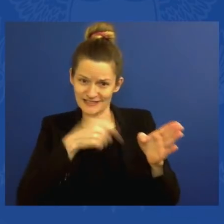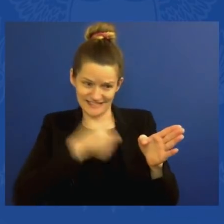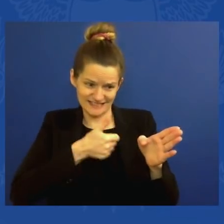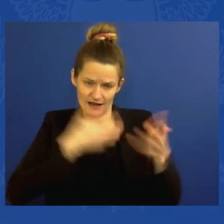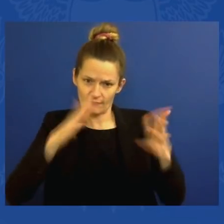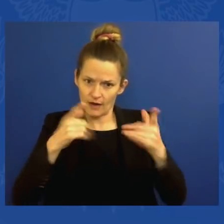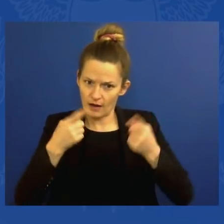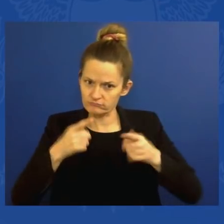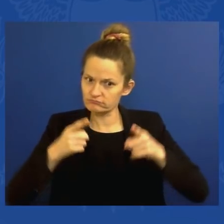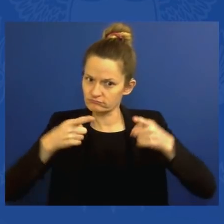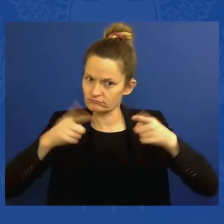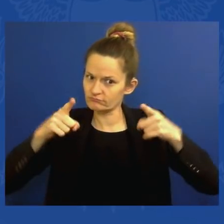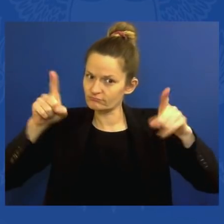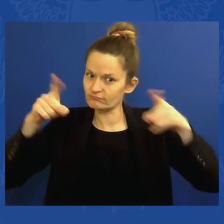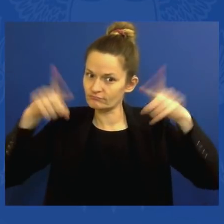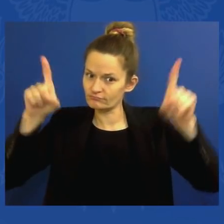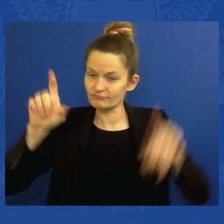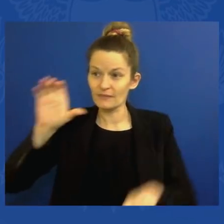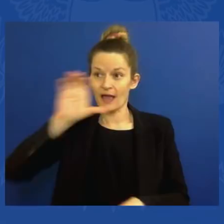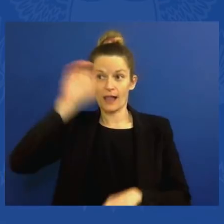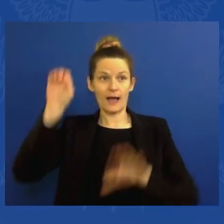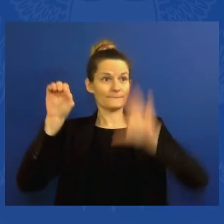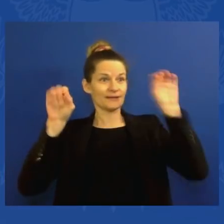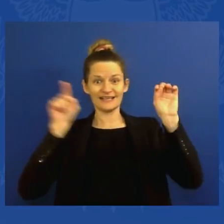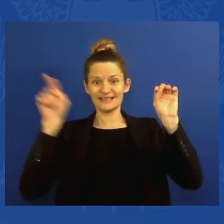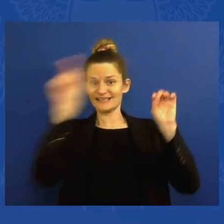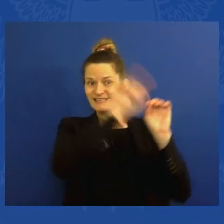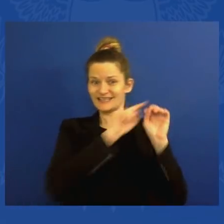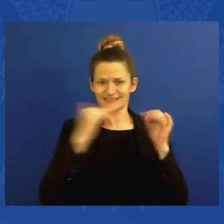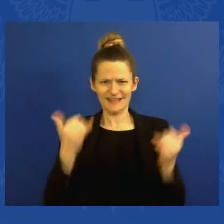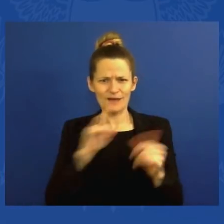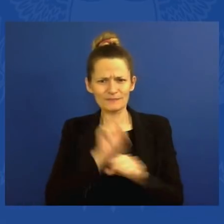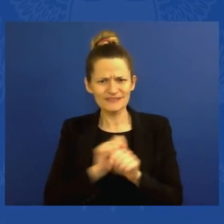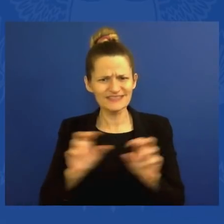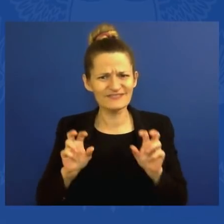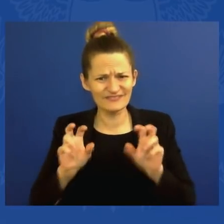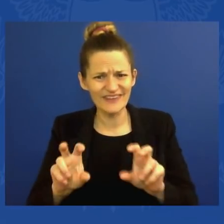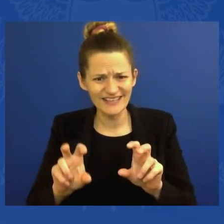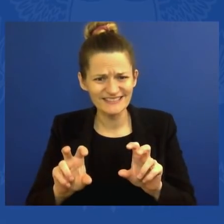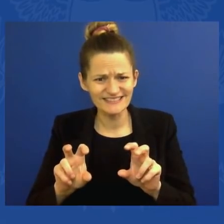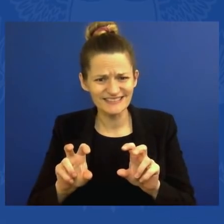four hundred twenty three thousand manufacturing jobs since the president came to office.